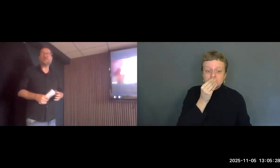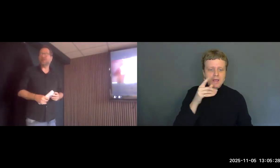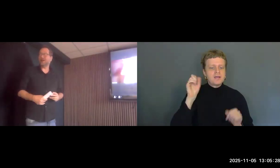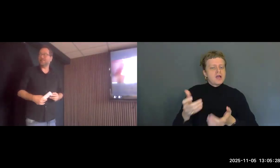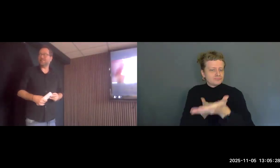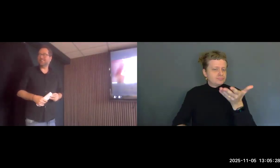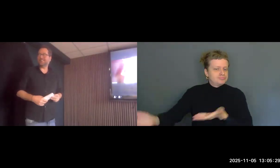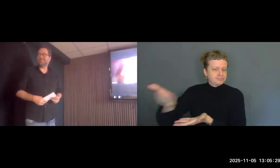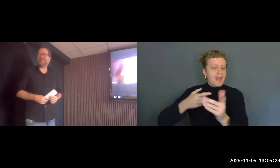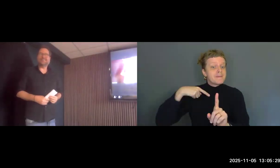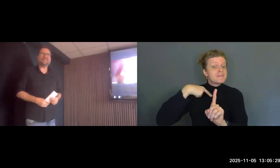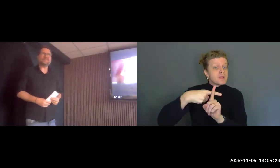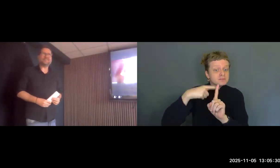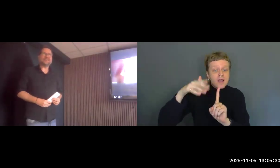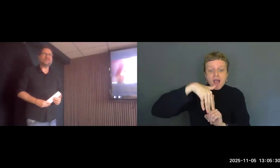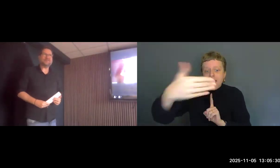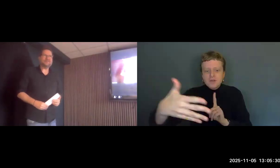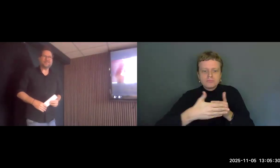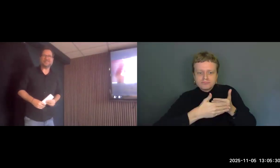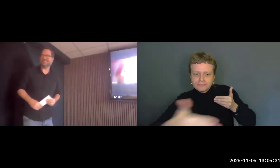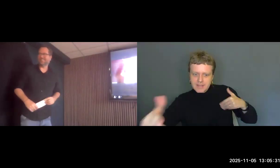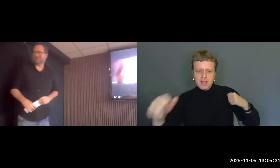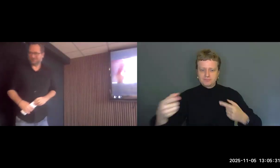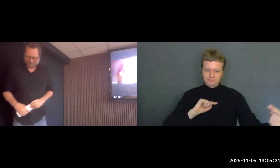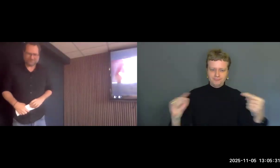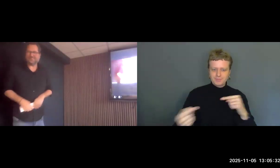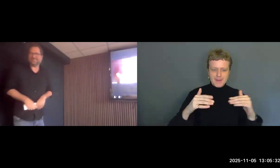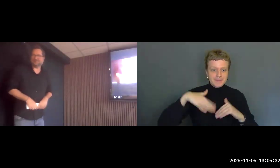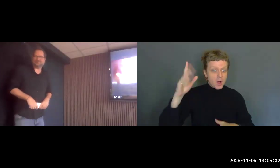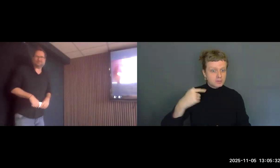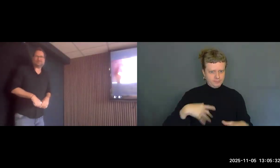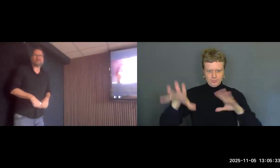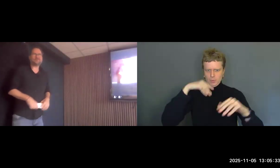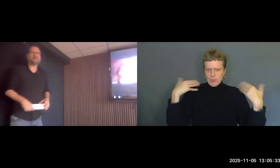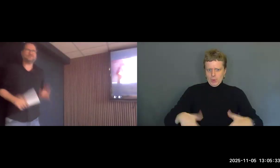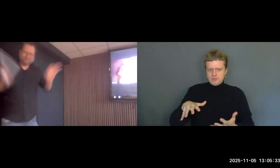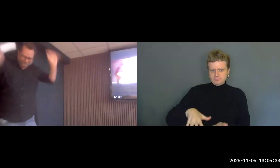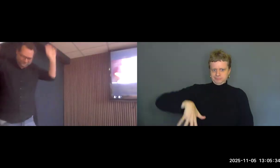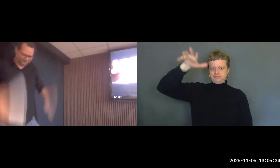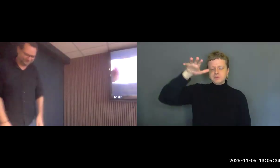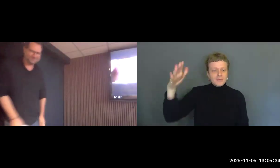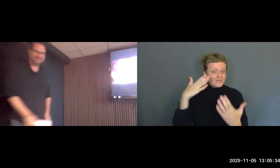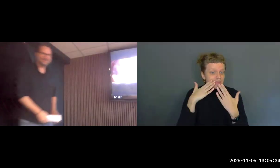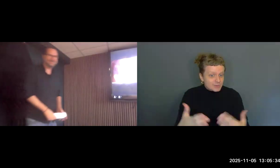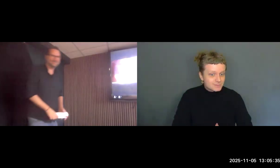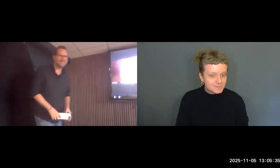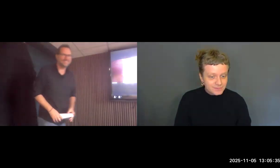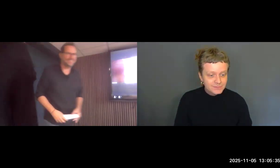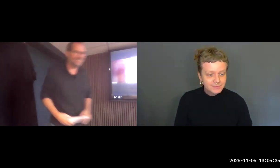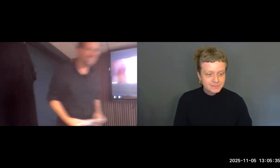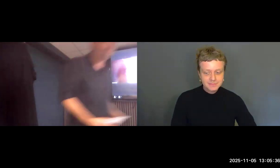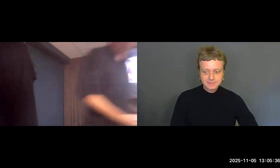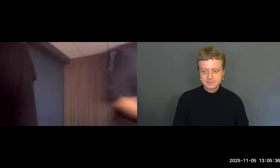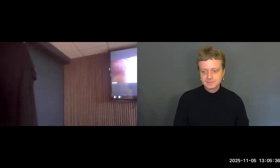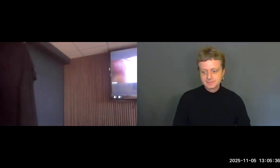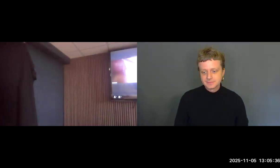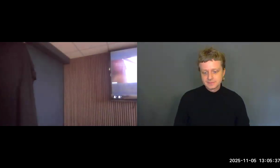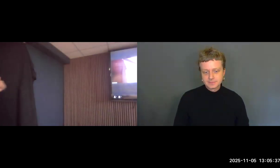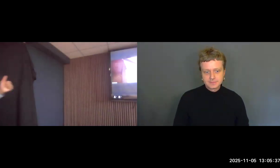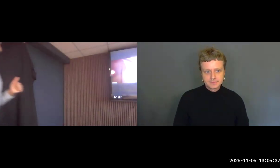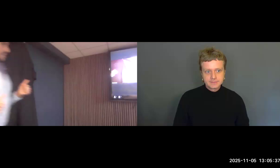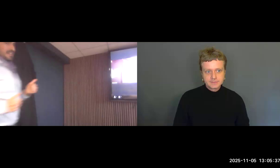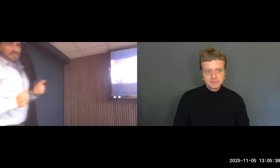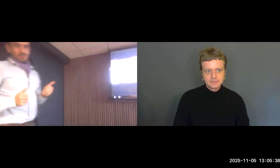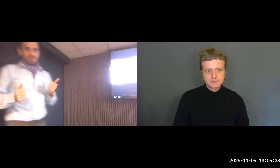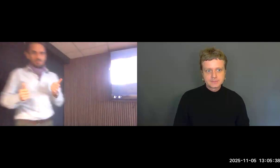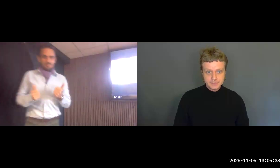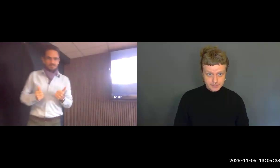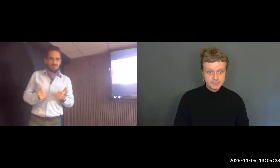I've learned a lot, and thank you very much. Thank you, thank you very much, Alwin, thank you very much.